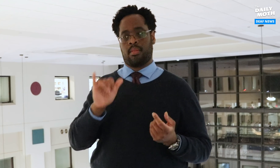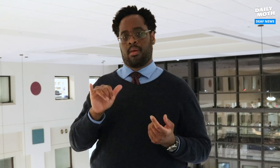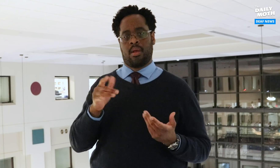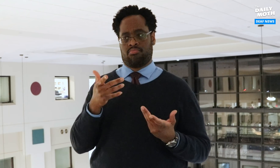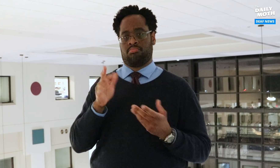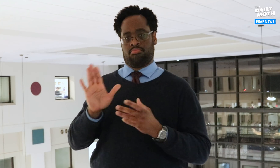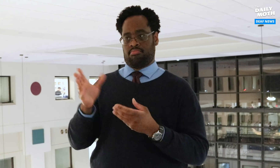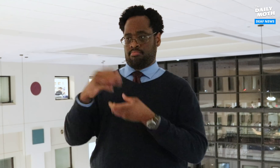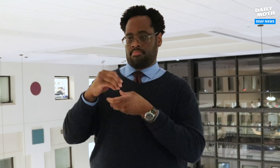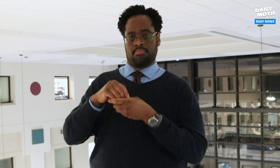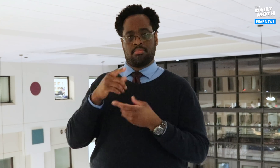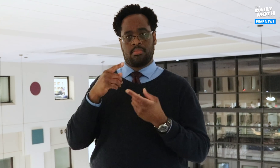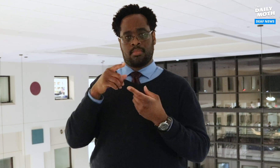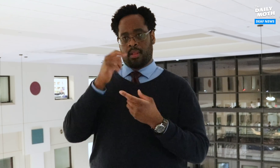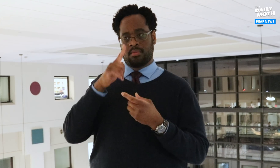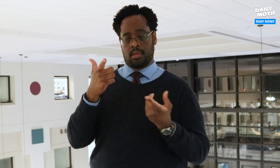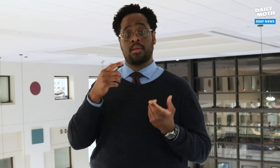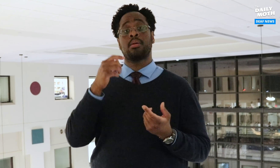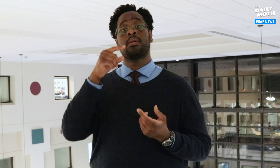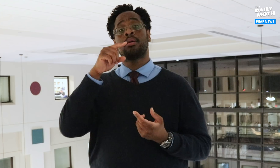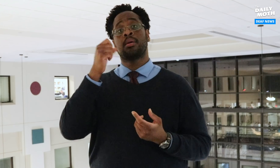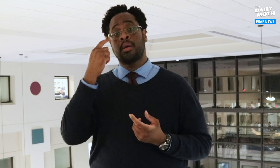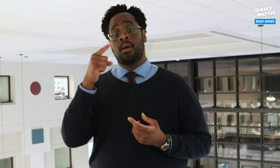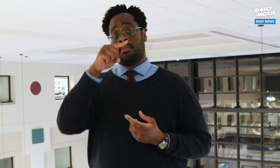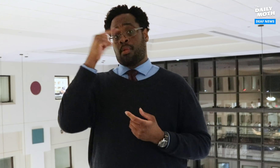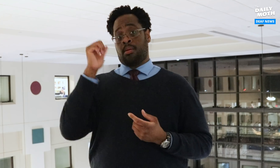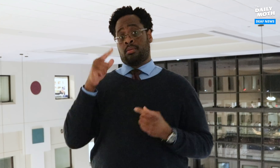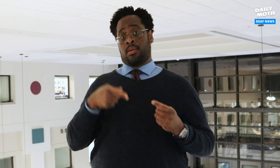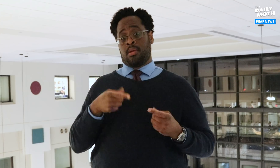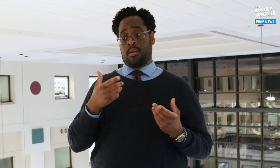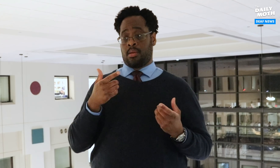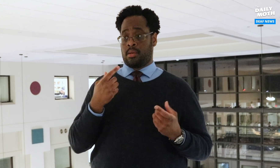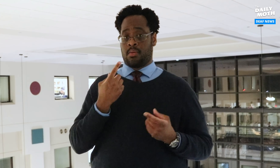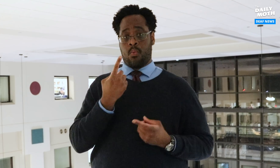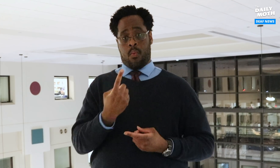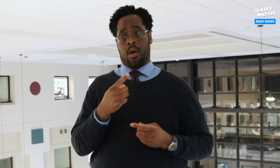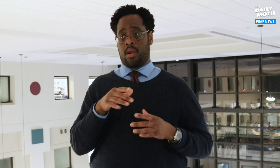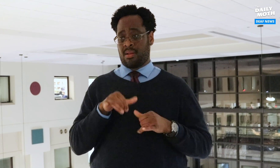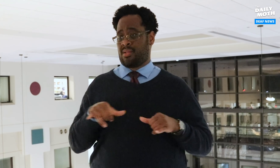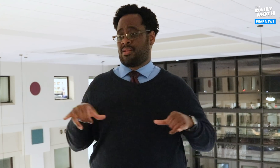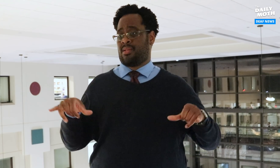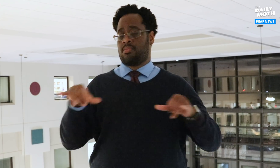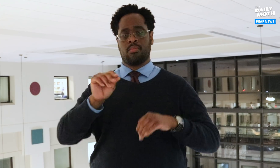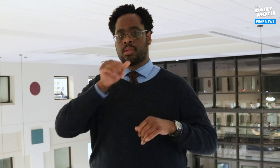So, that is an example of Black ASL. I want to emphasize that Black ASL is not the same everywhere.